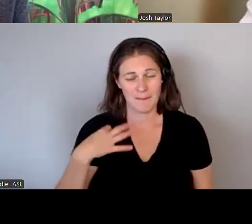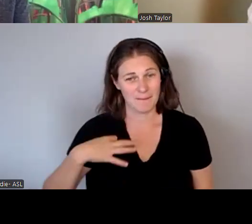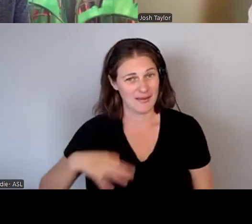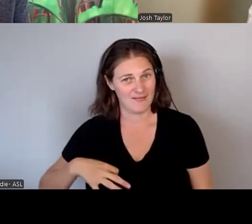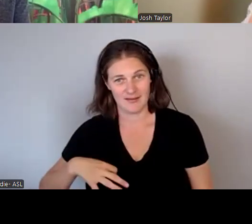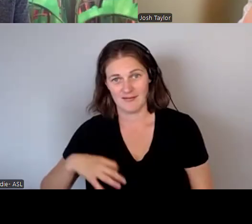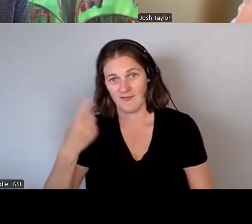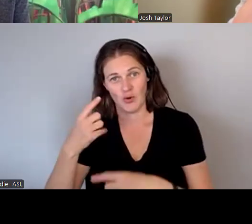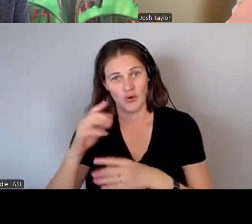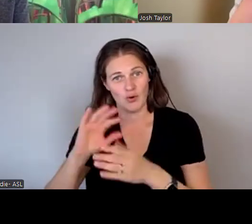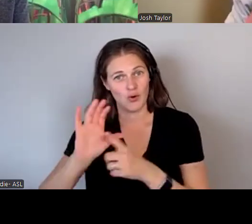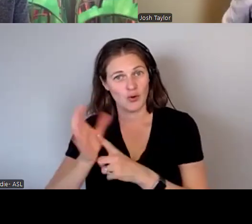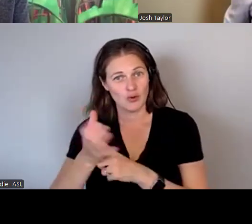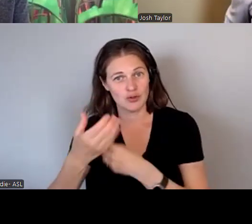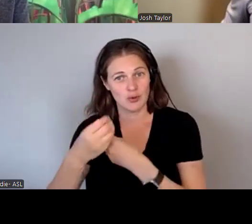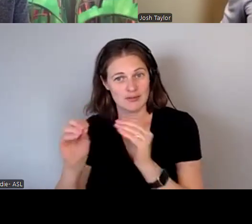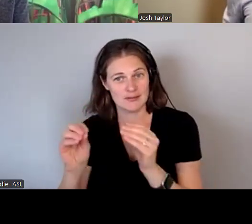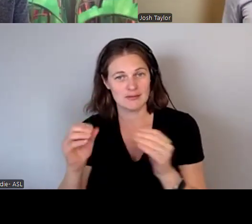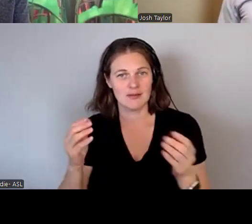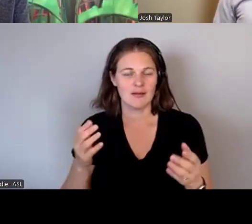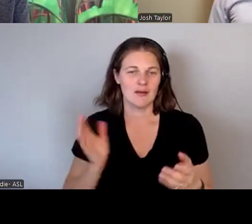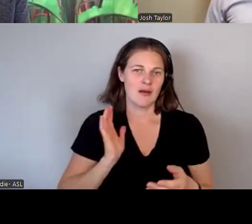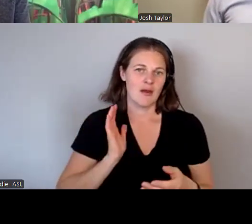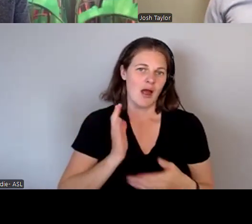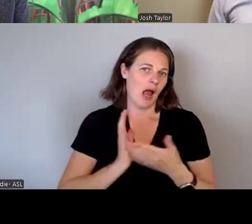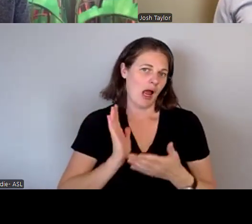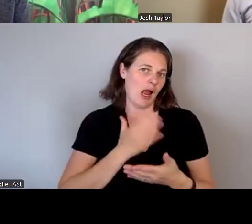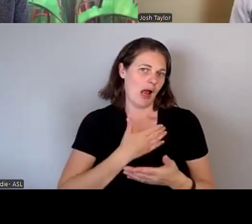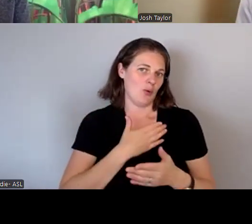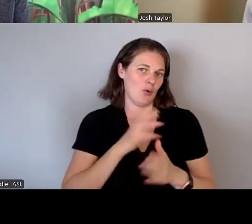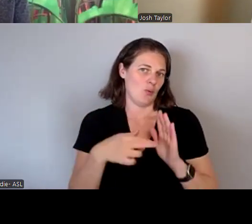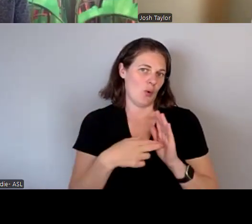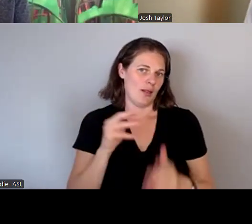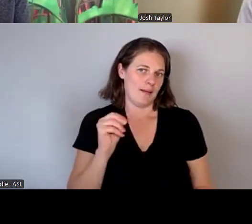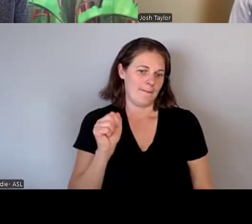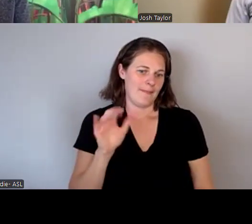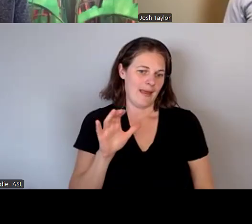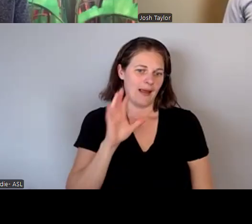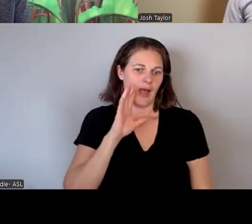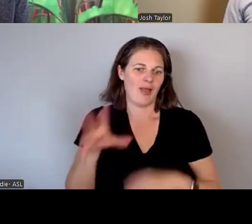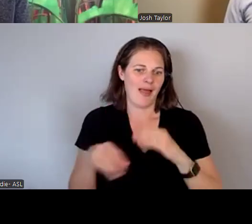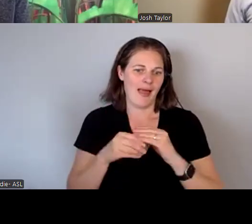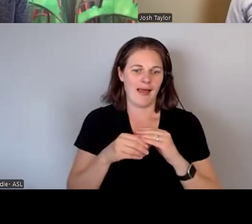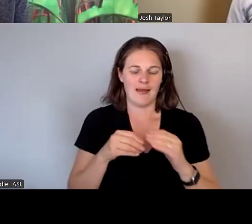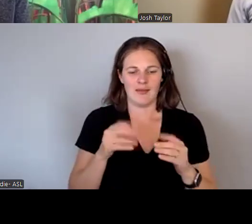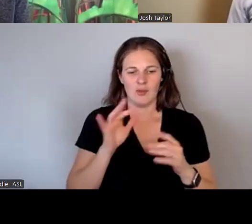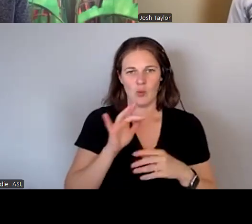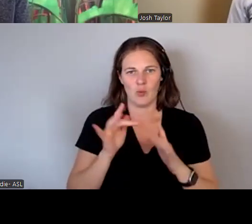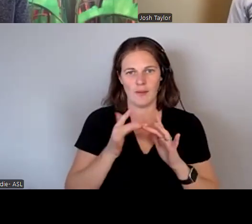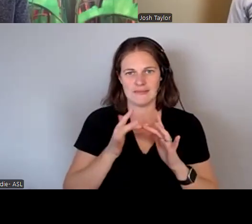and part of our role at MAC, and I'll put the website in the chat for MAC, because I know somebody asked for that in the Q&A,